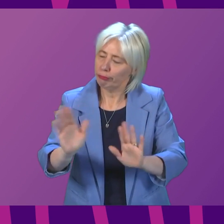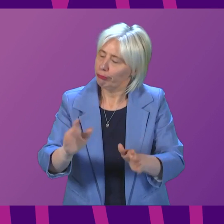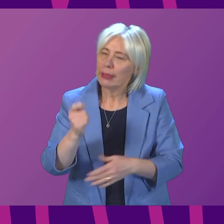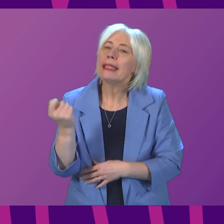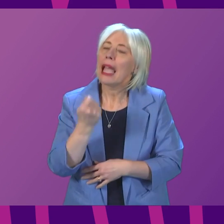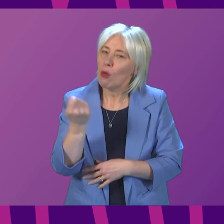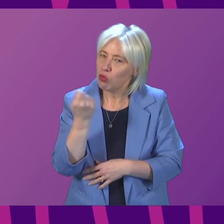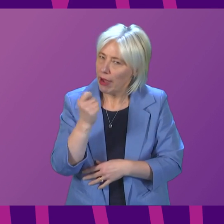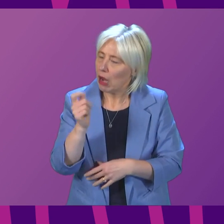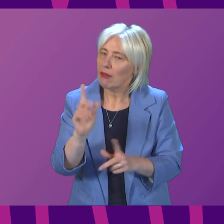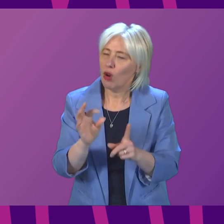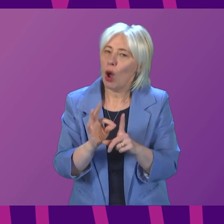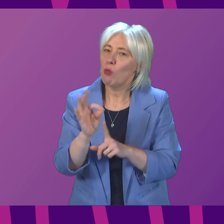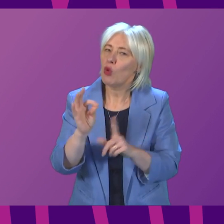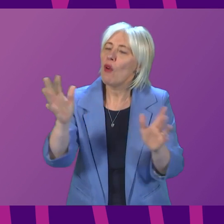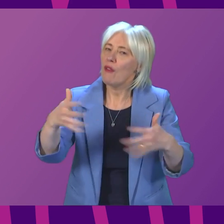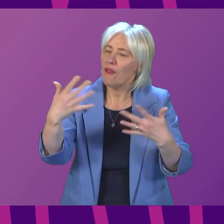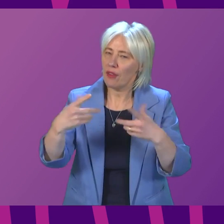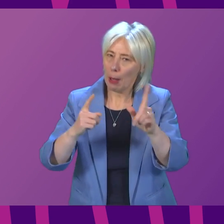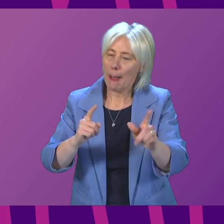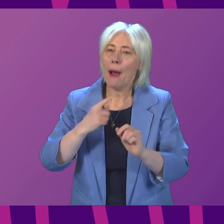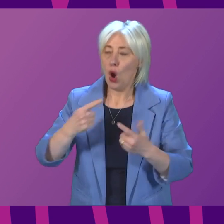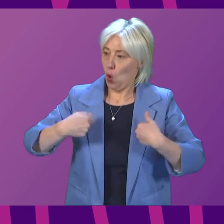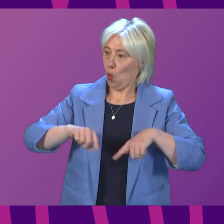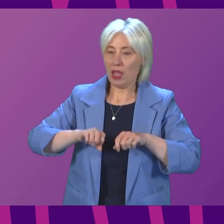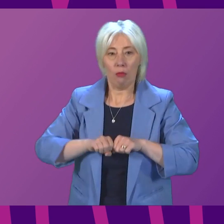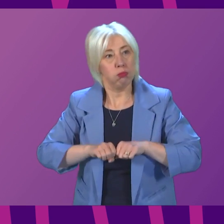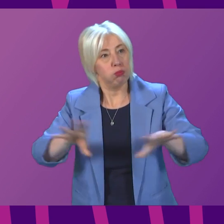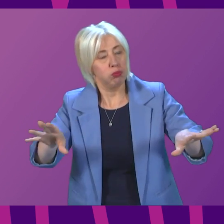ventilation—we are not distributing those to local authorities.